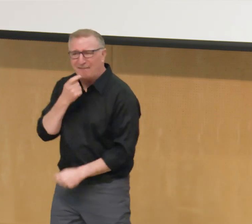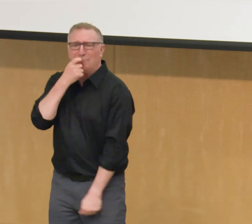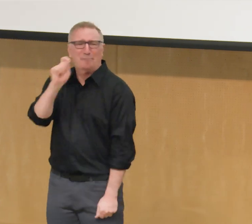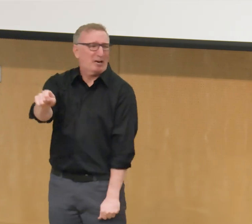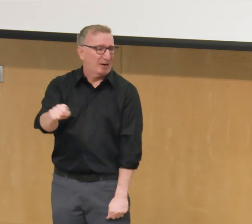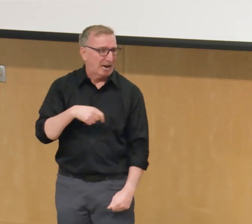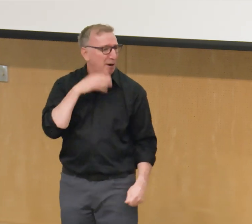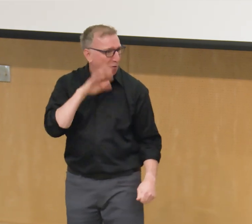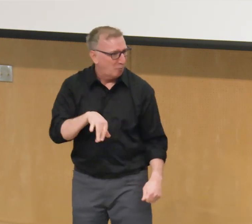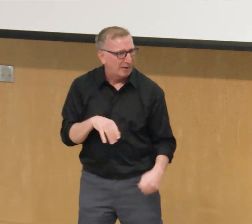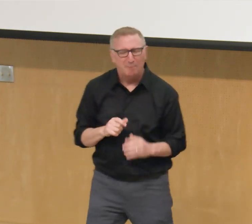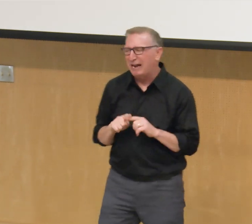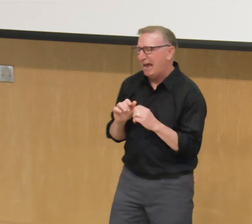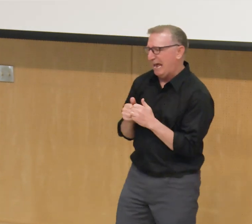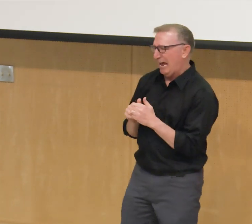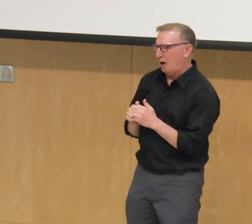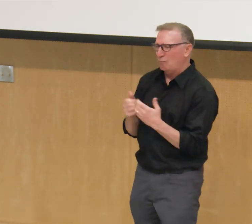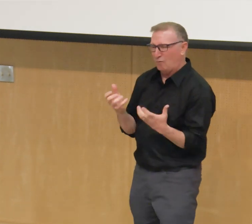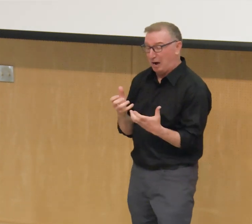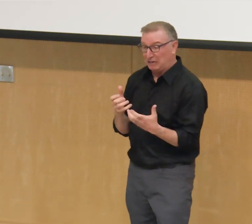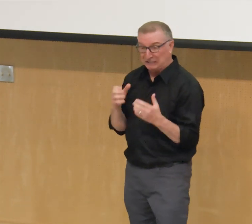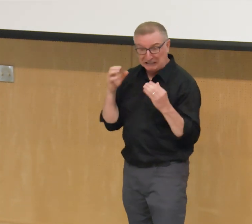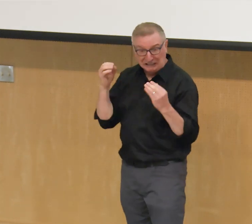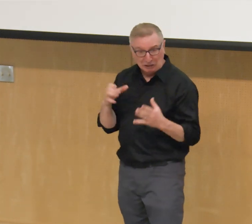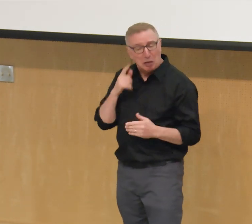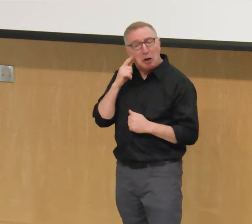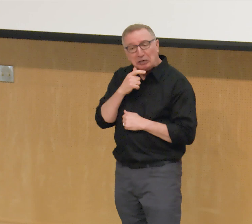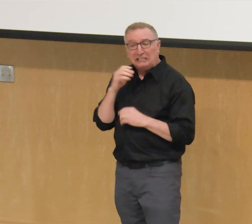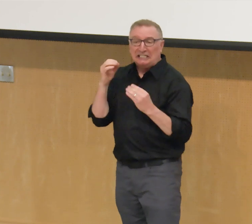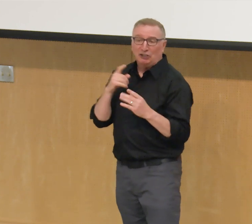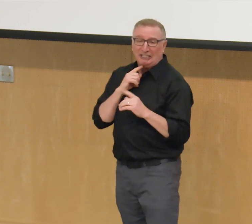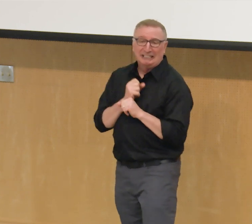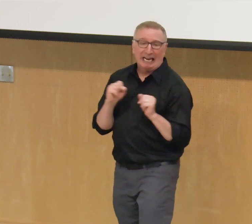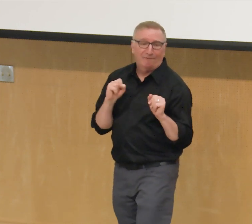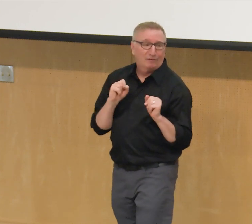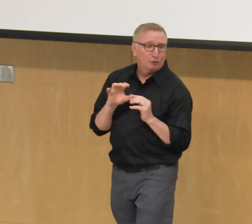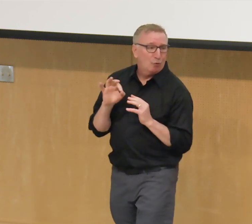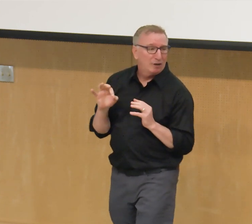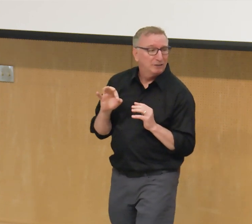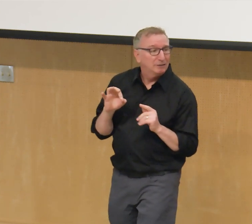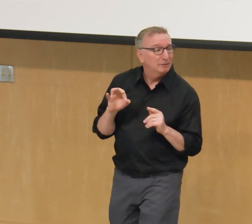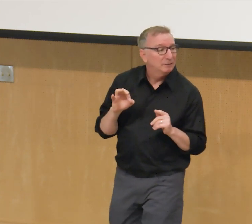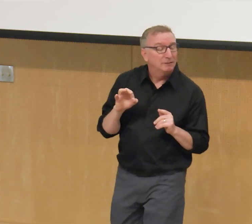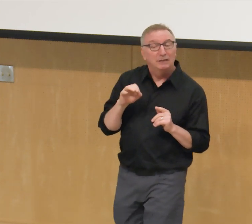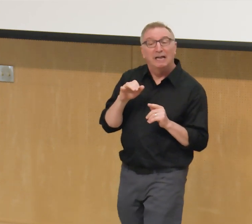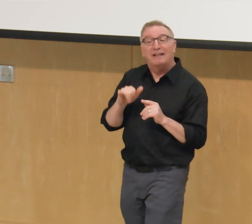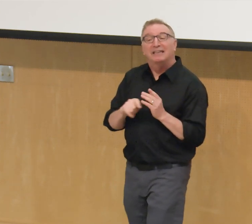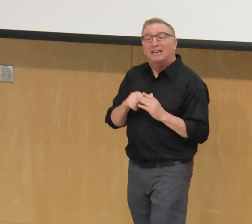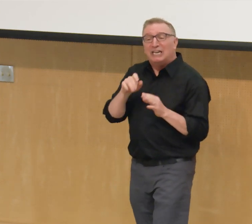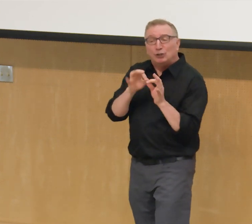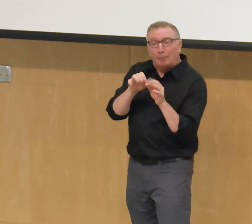I wanted to work with Deaf folks, period. And so, I thought "Oh, maybe teaching is a safe choice,"